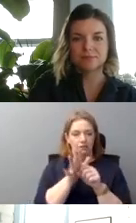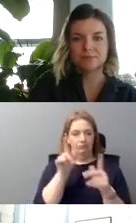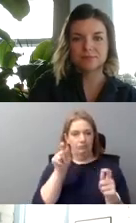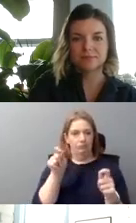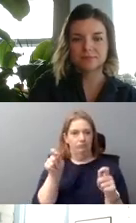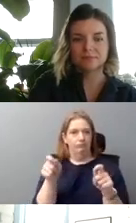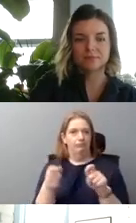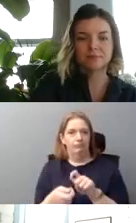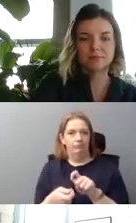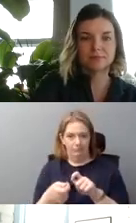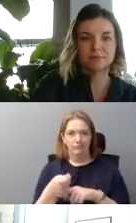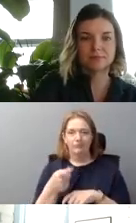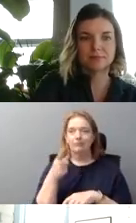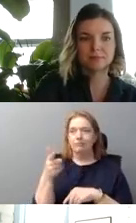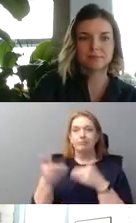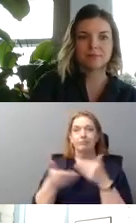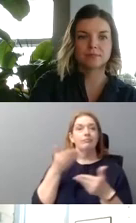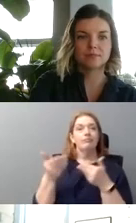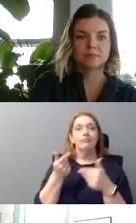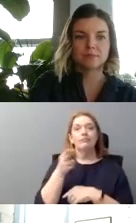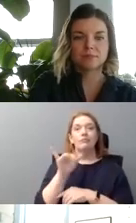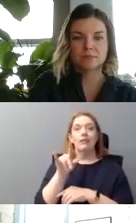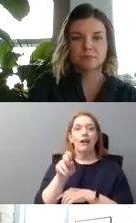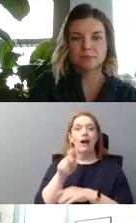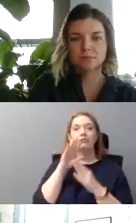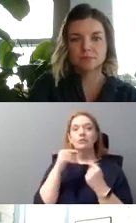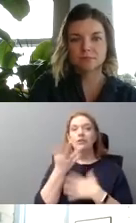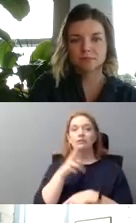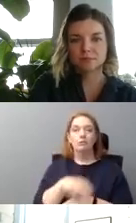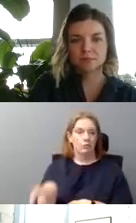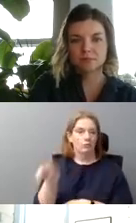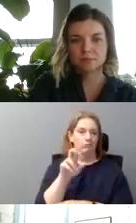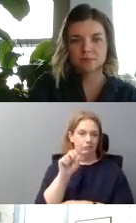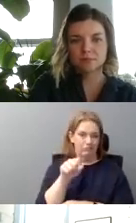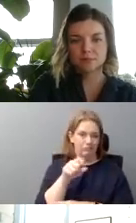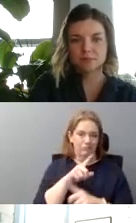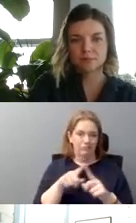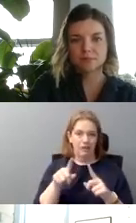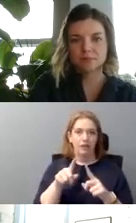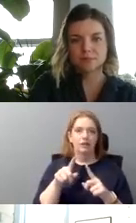as guides to, you know, give tours throughout the house, but the program has been really flexible,